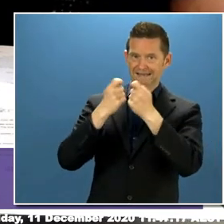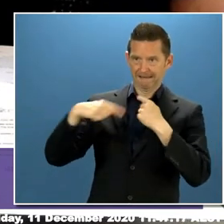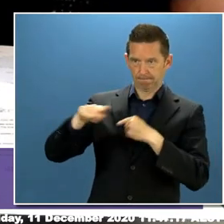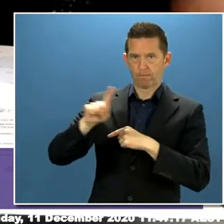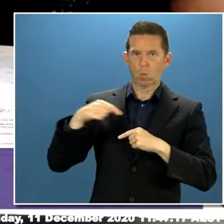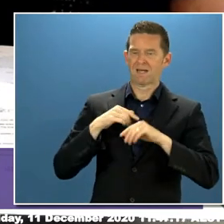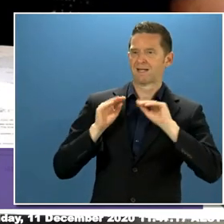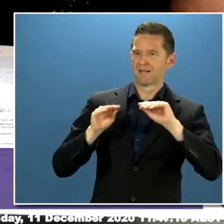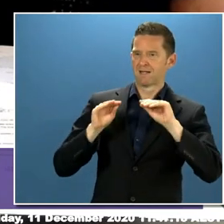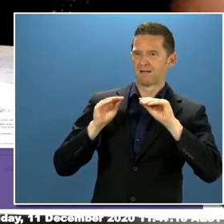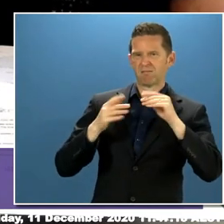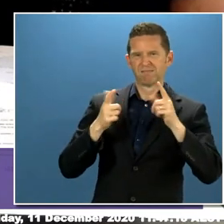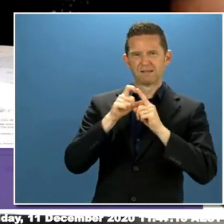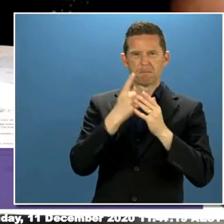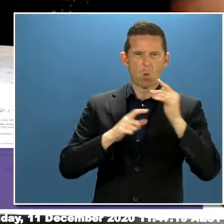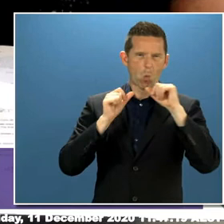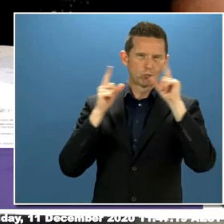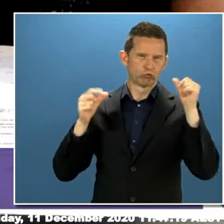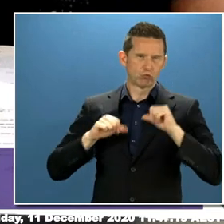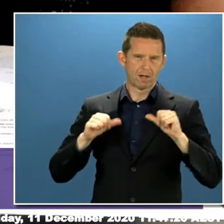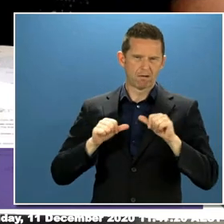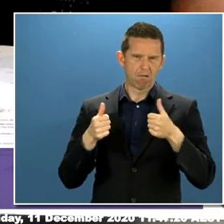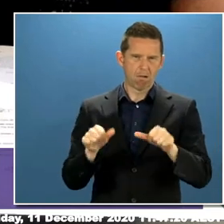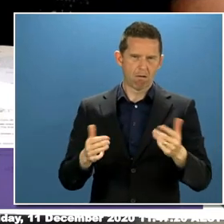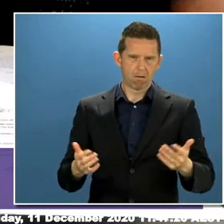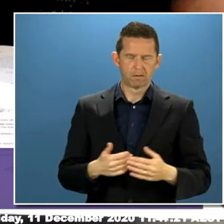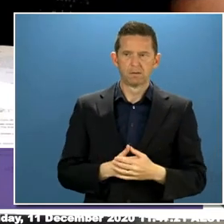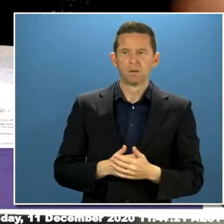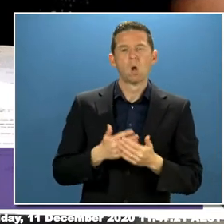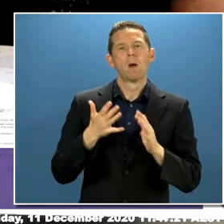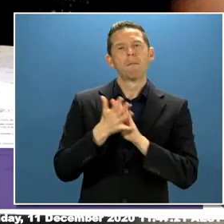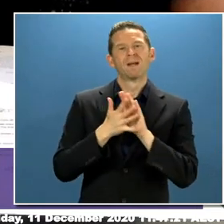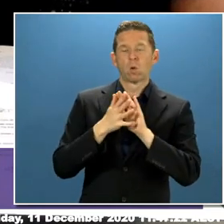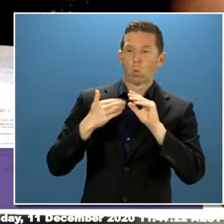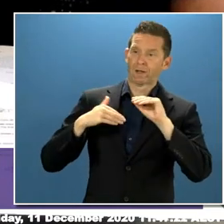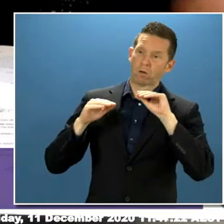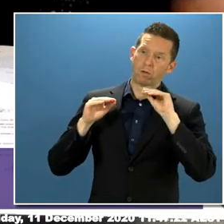disability and how we do it is we actually, whether it is at a customer